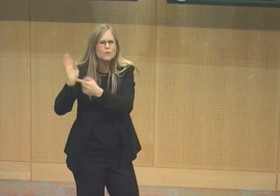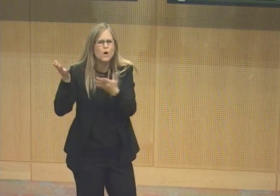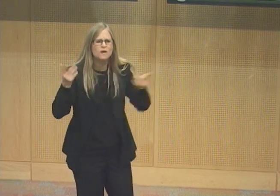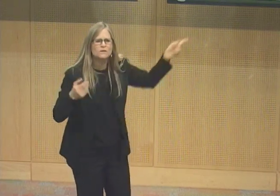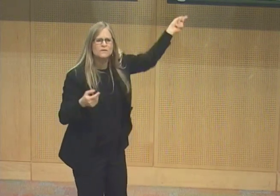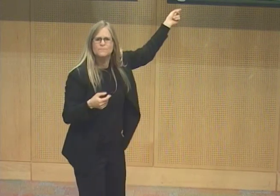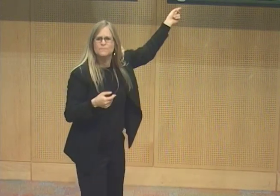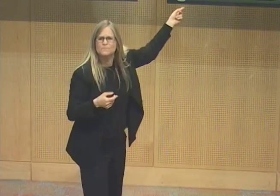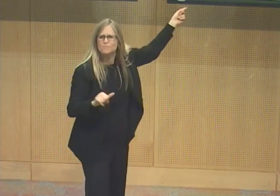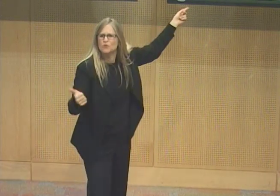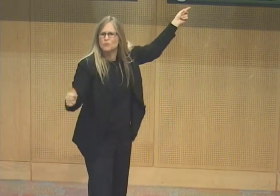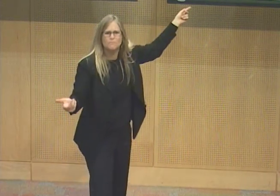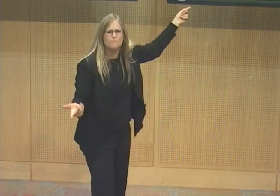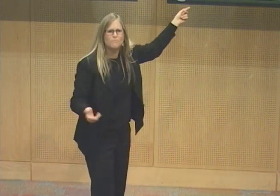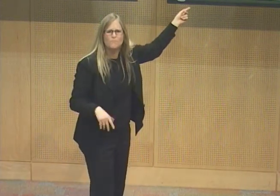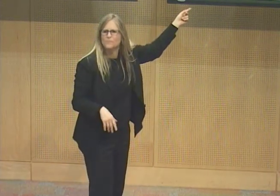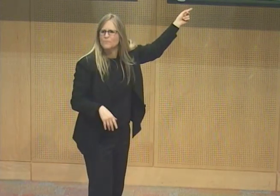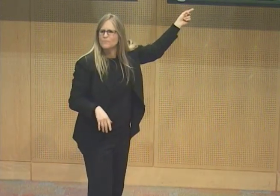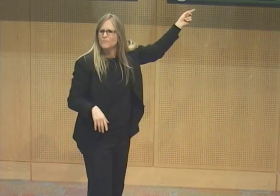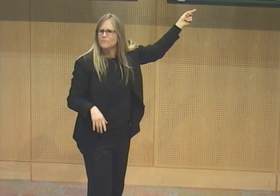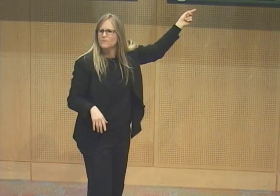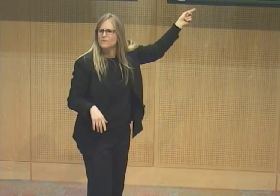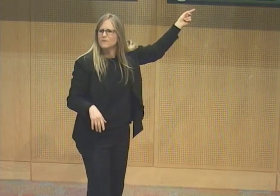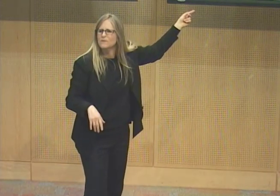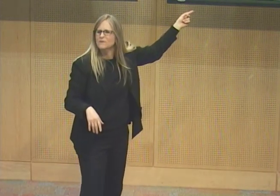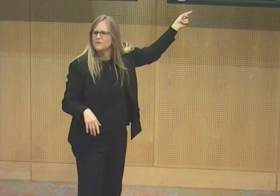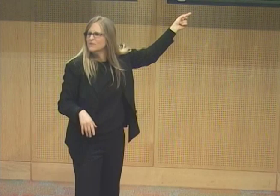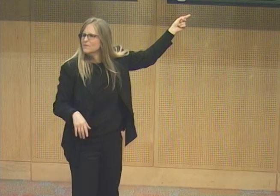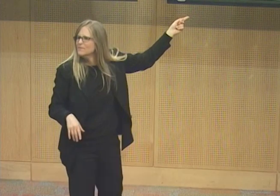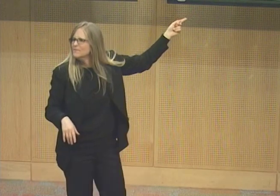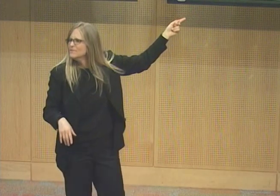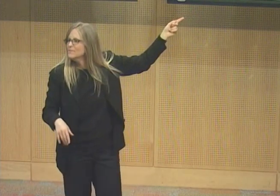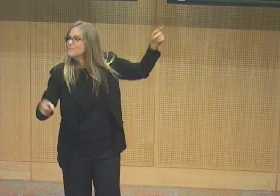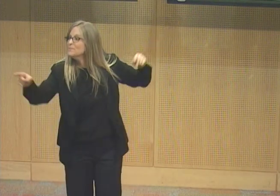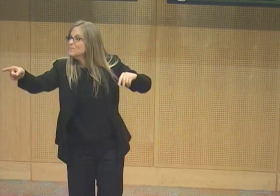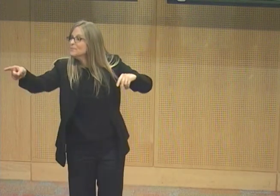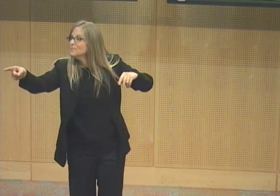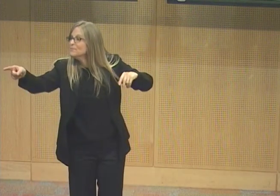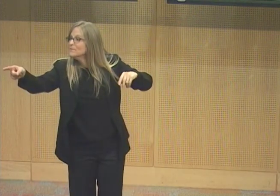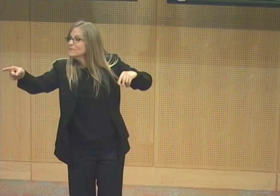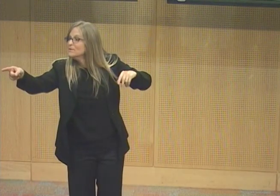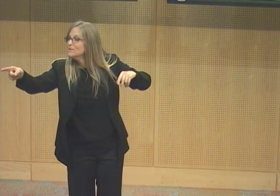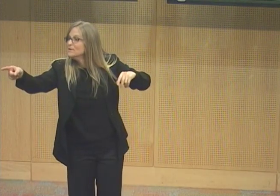What other implications are here? Yes?